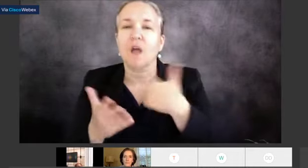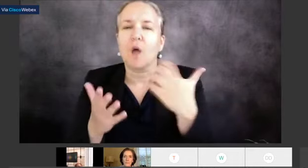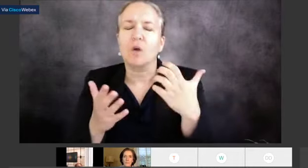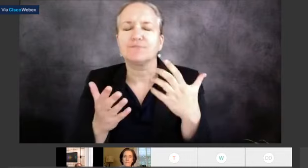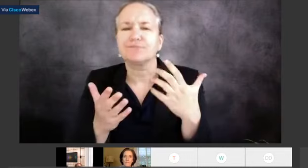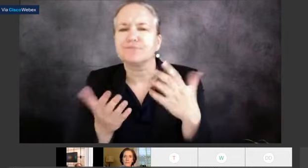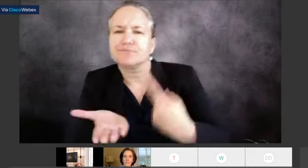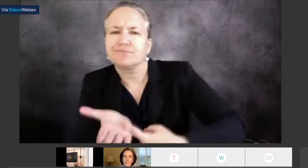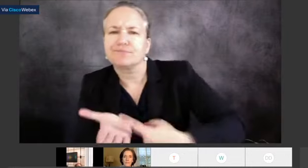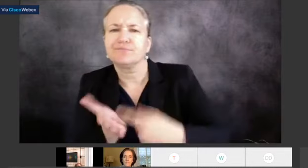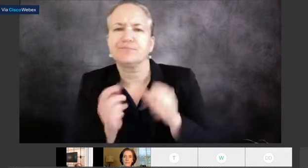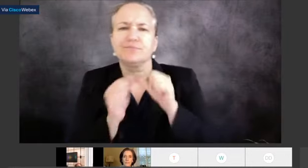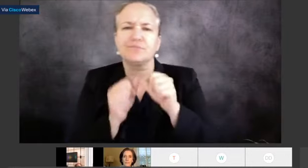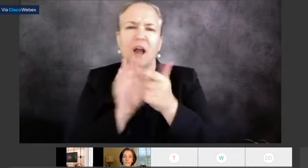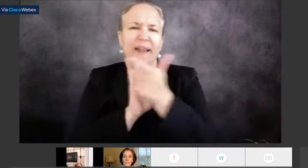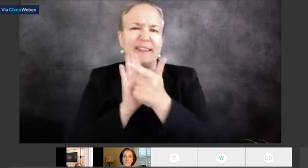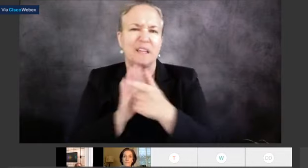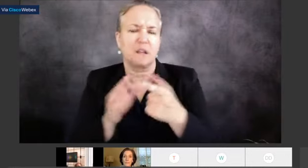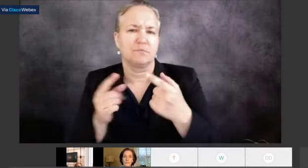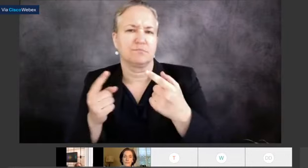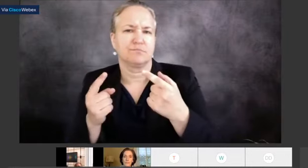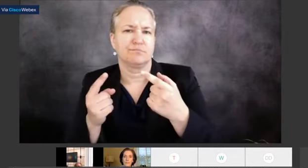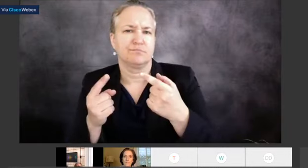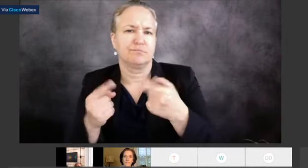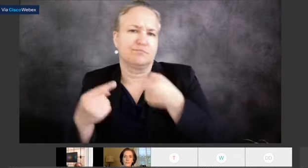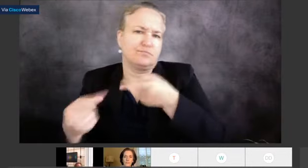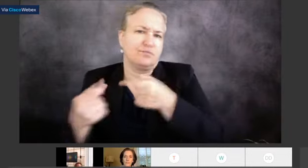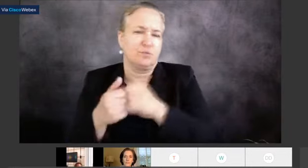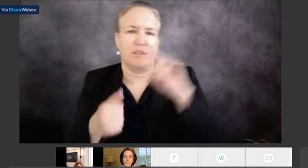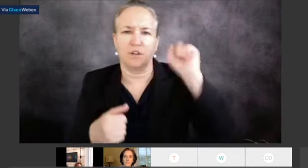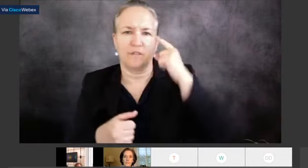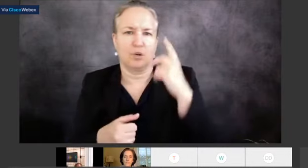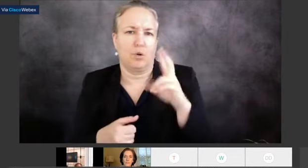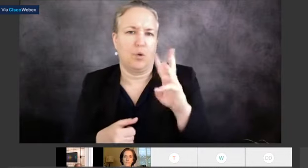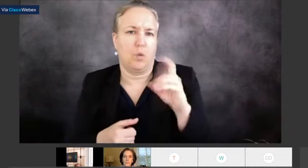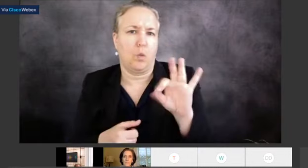the ongoing legal battle with governor wolf's